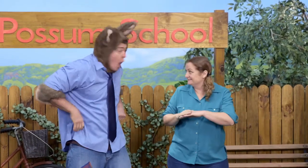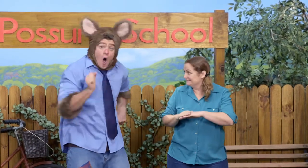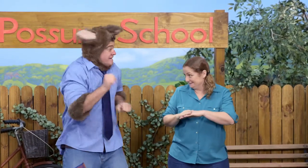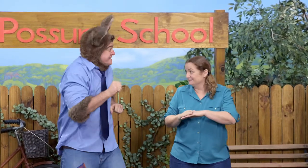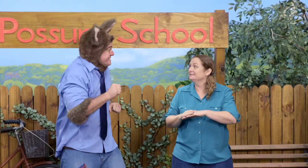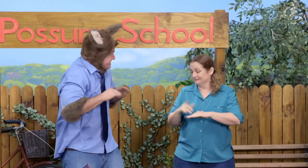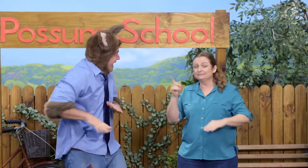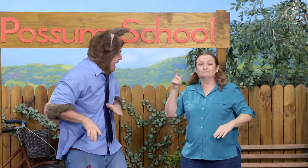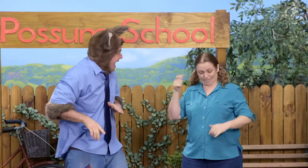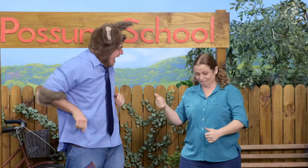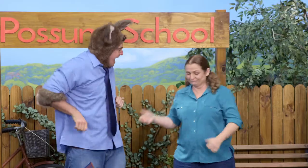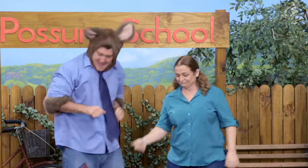Oh, OK. Great.